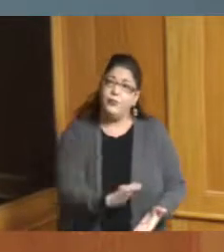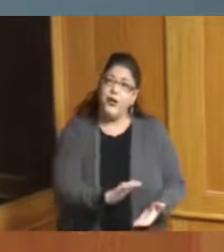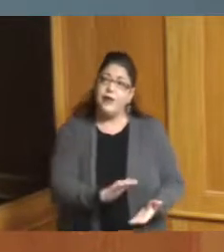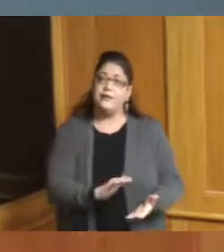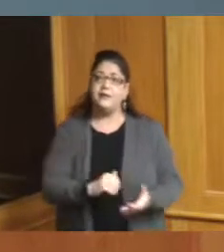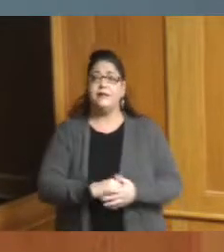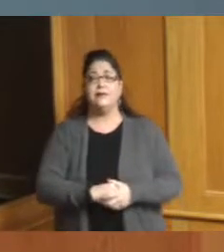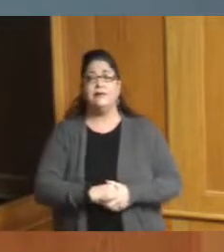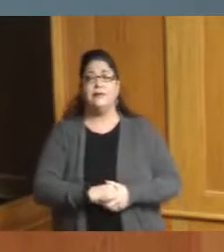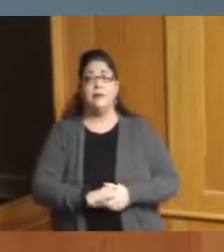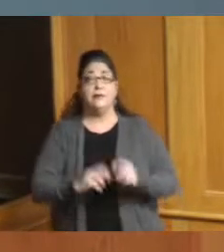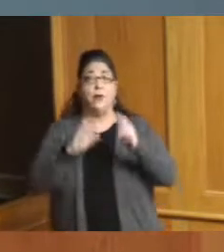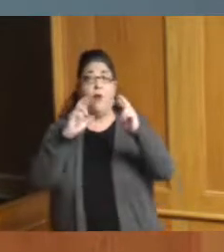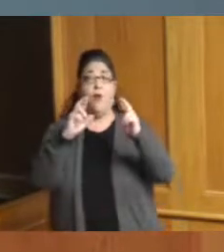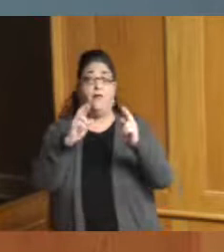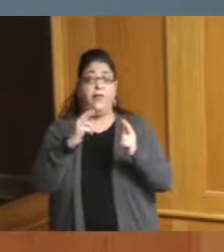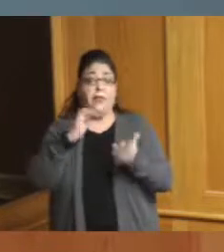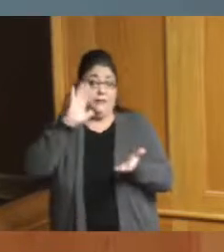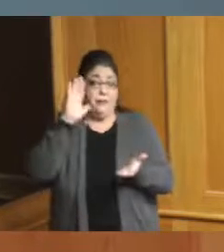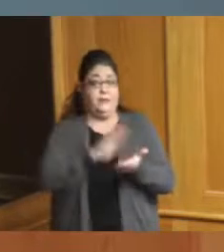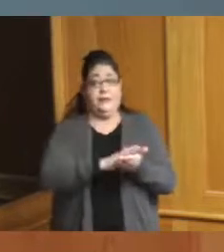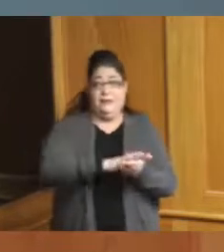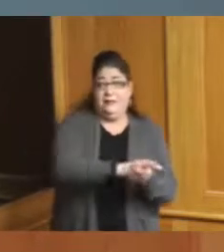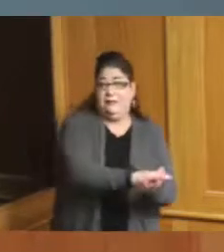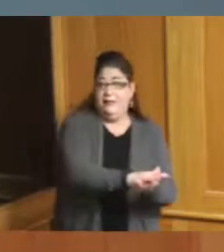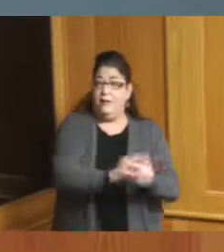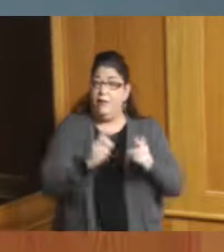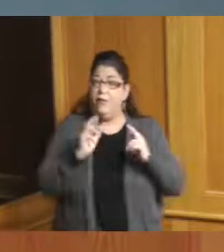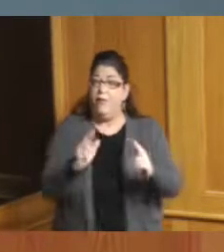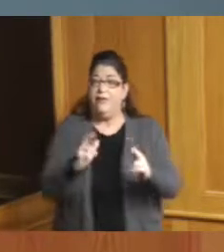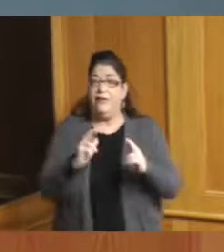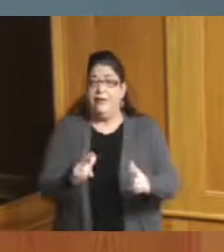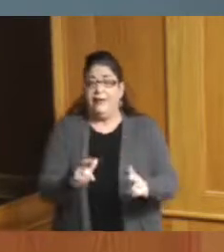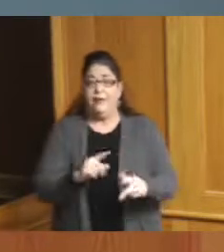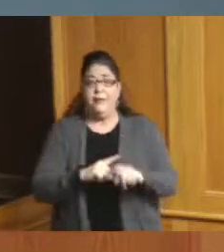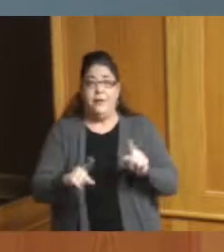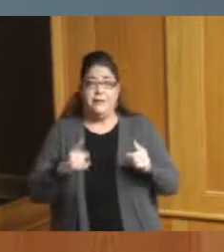maybe even smoldering but we see now that that did not happen